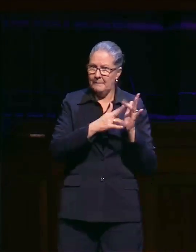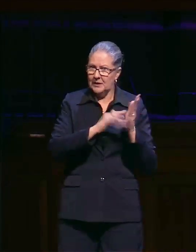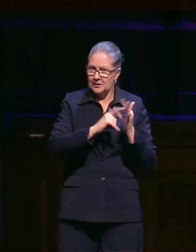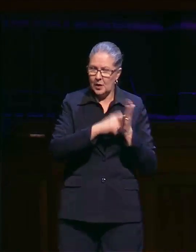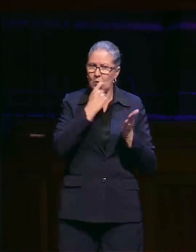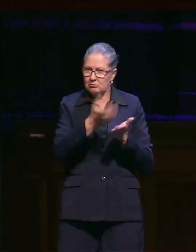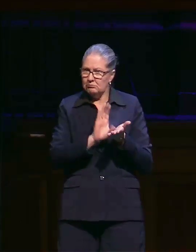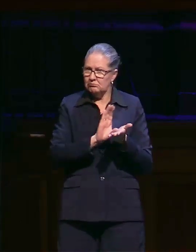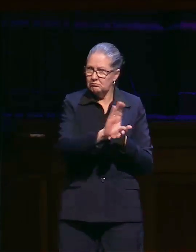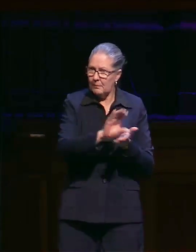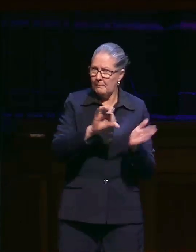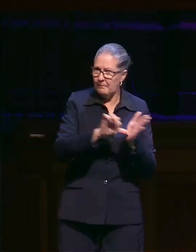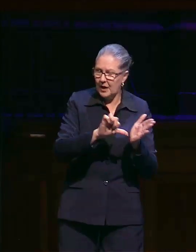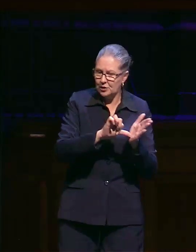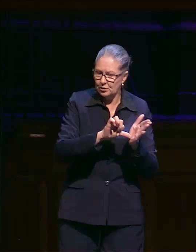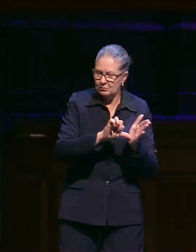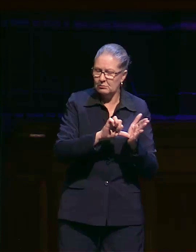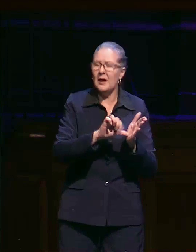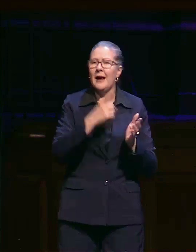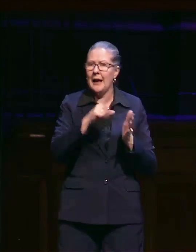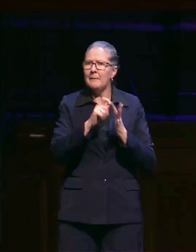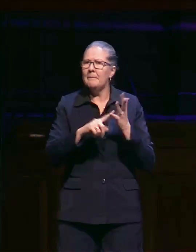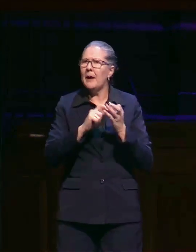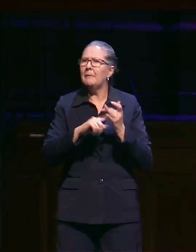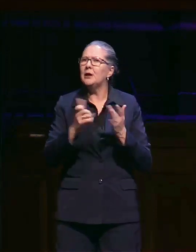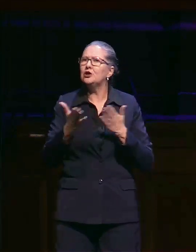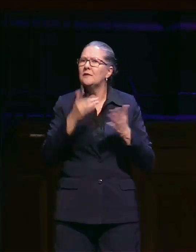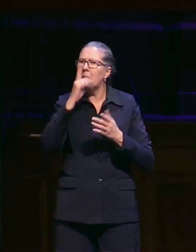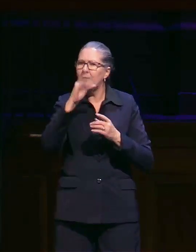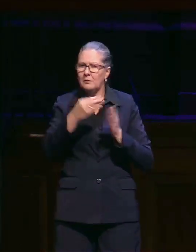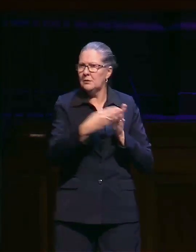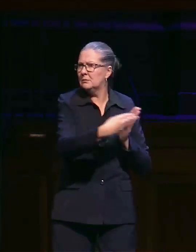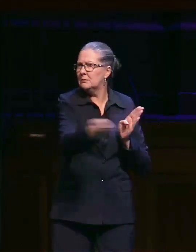appropriations and public servants from across the sector will be deployed as